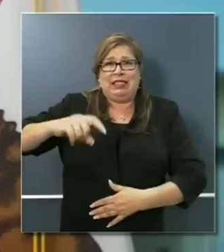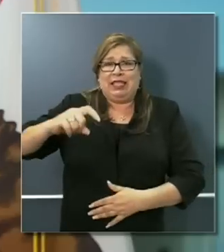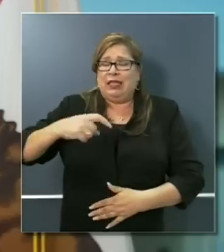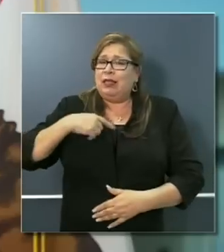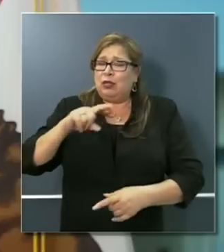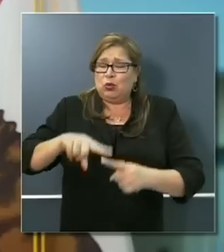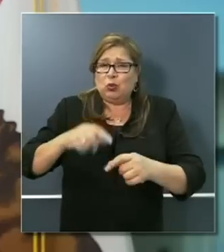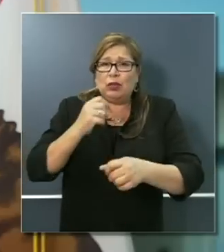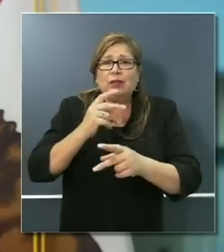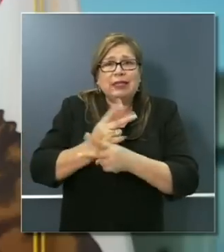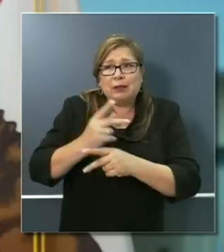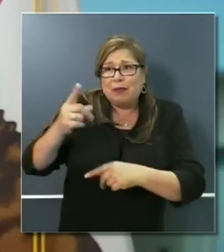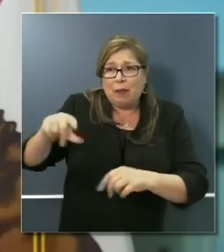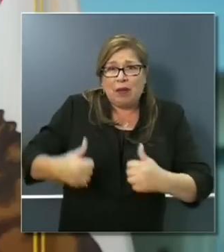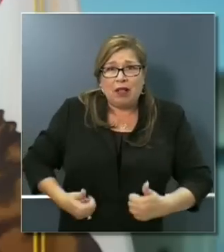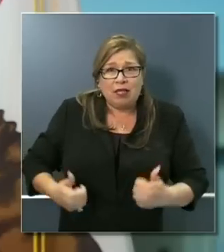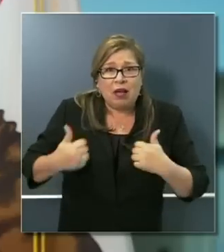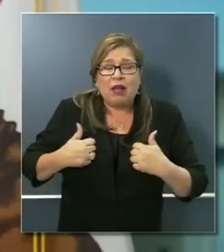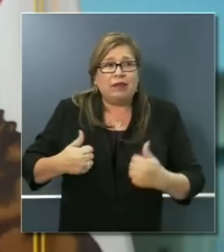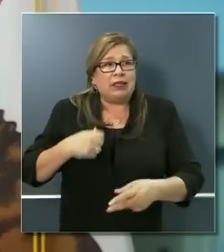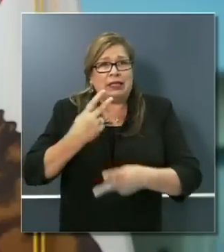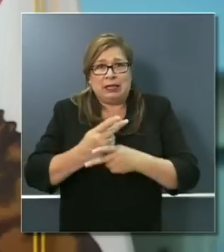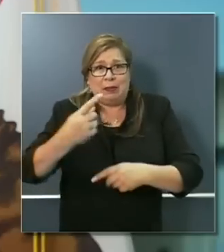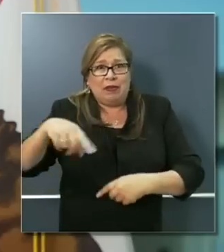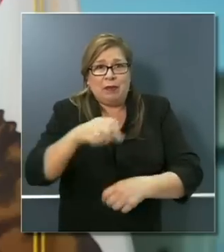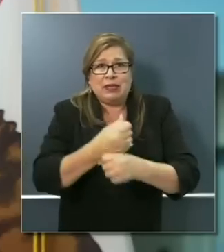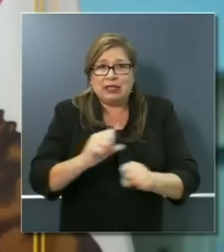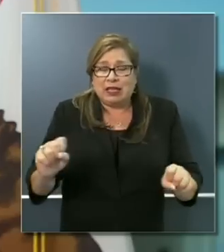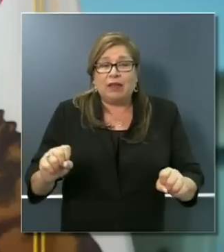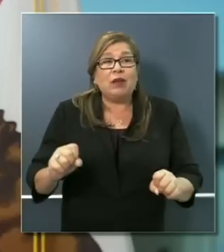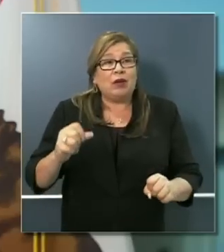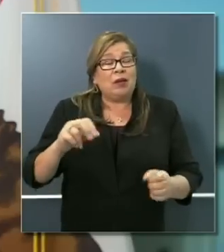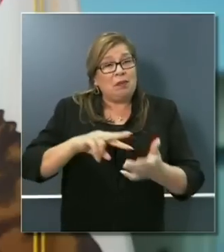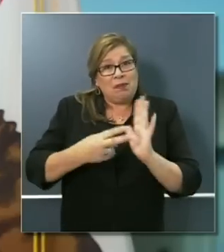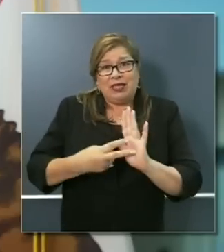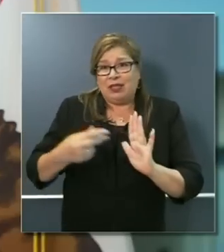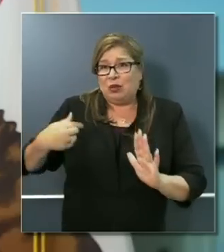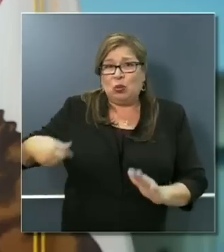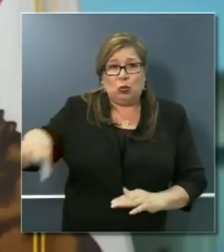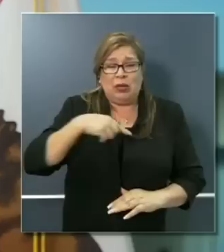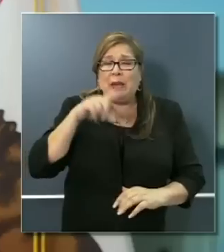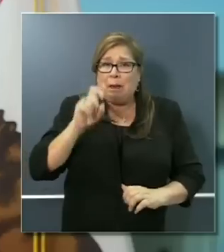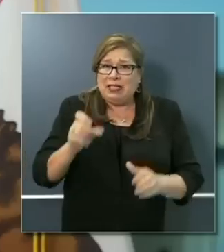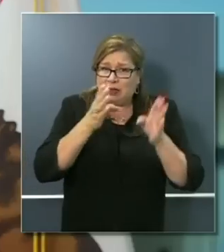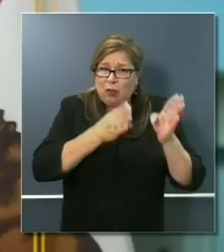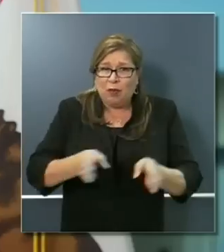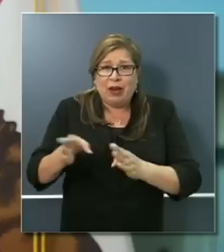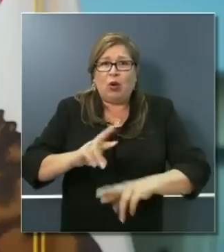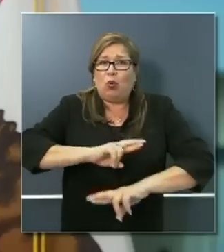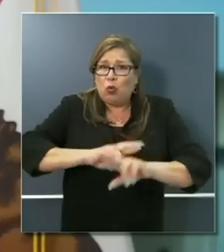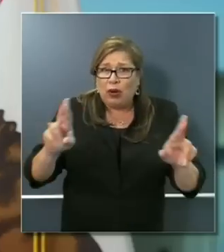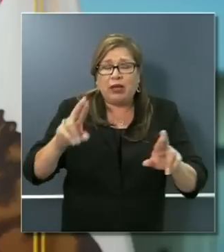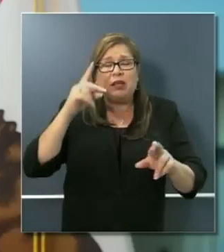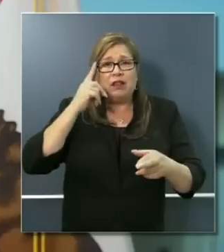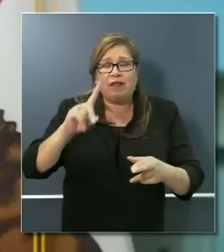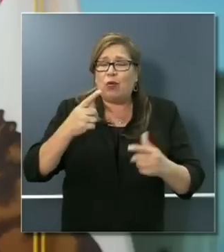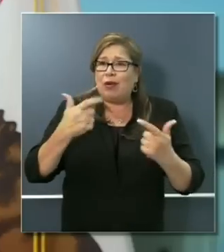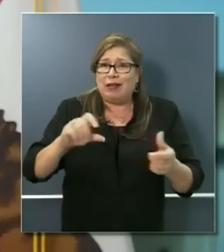PEOPLE IN THE ICU AND THE NUMBER HOSPITALIZED IN THE STATE OF CALIFORNIA. THOSE NUMBERS REPRESENT OUR